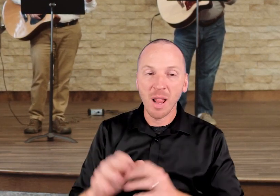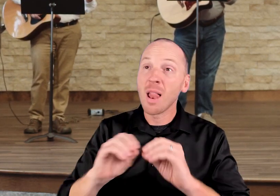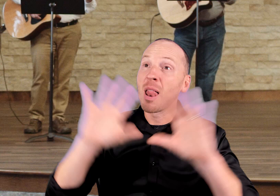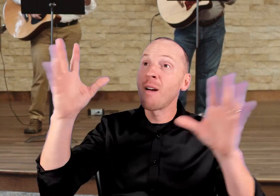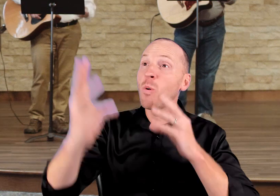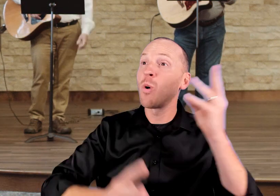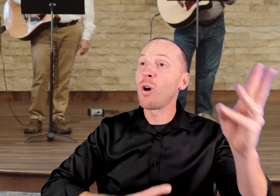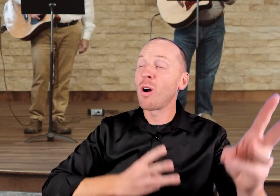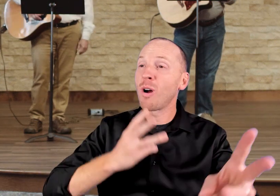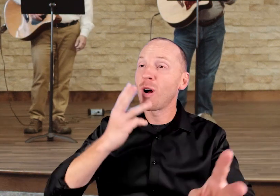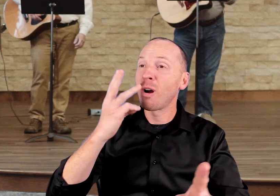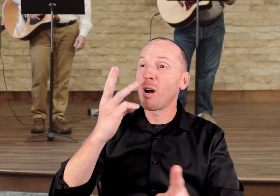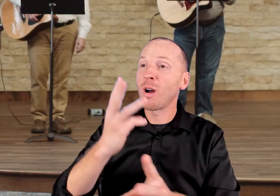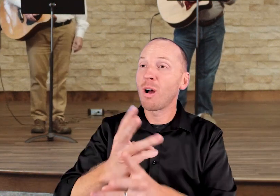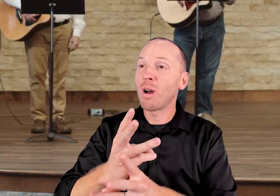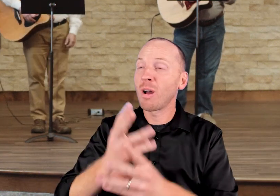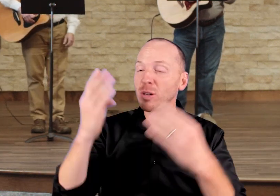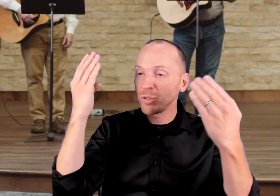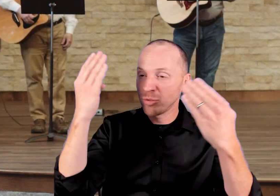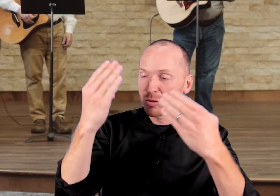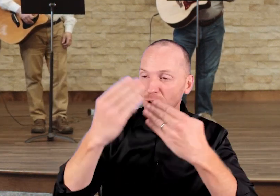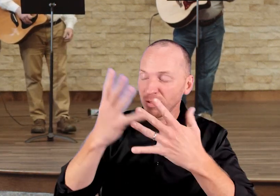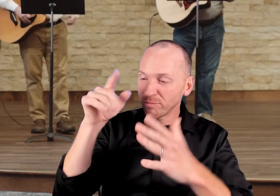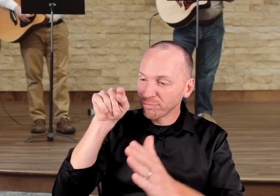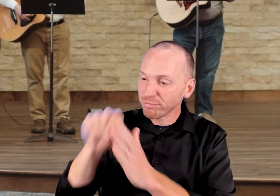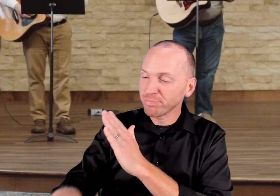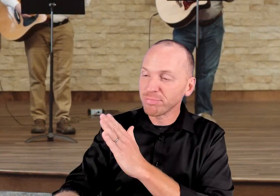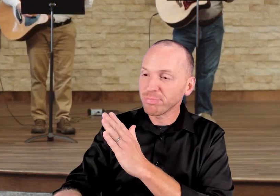Light of the world by darkness slain;